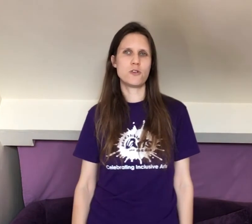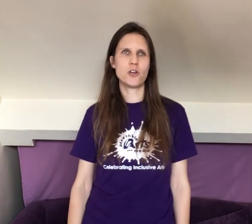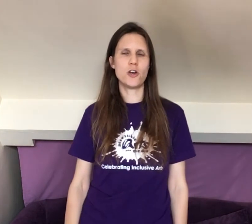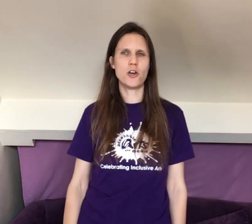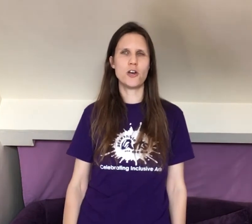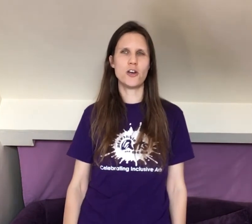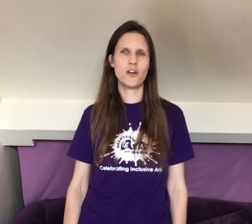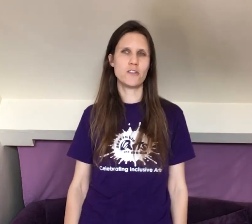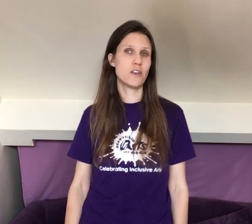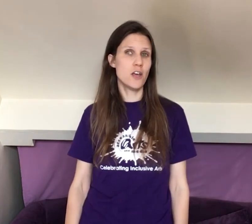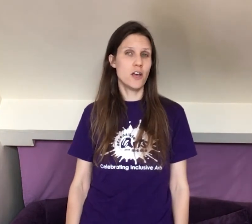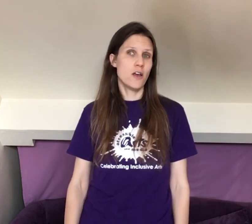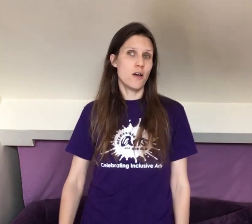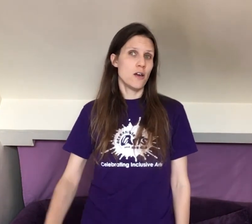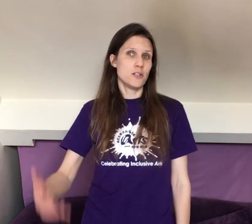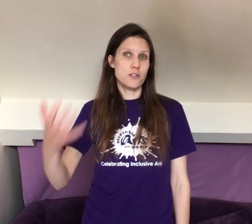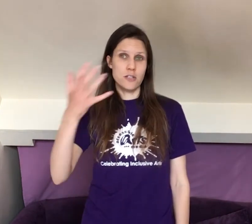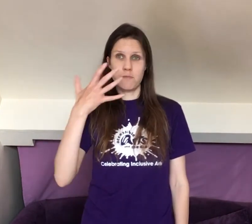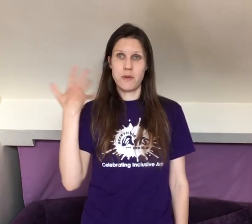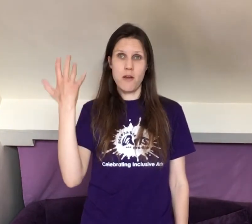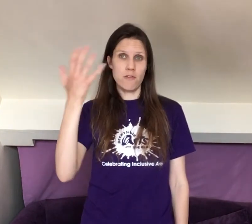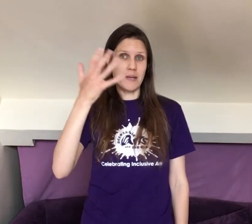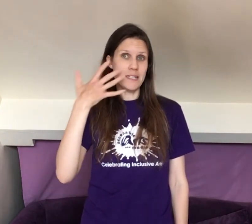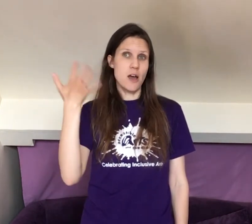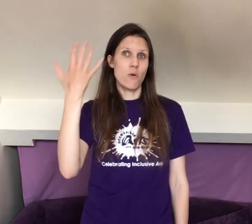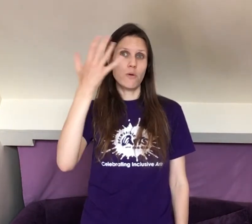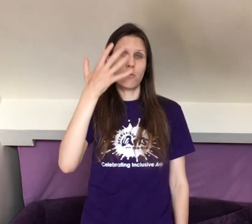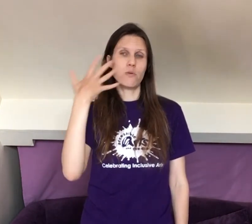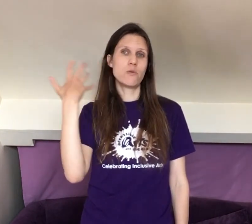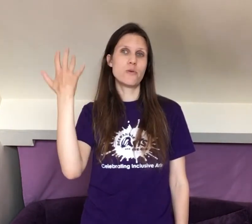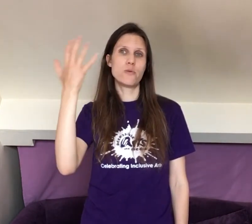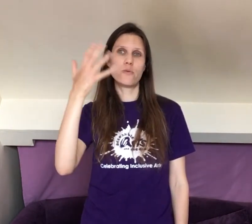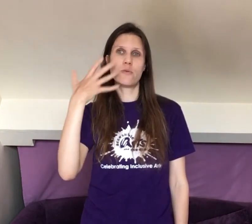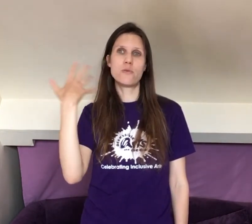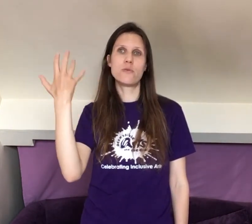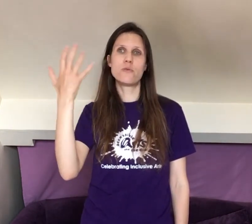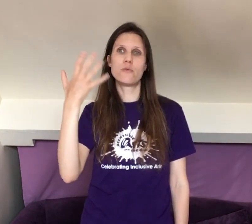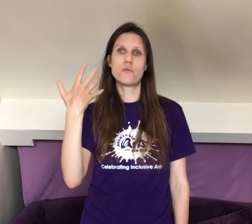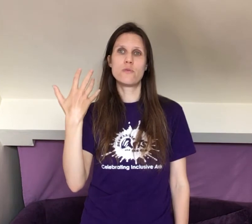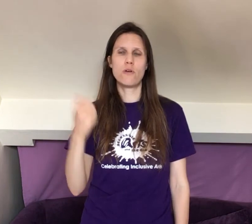you could do some blowing of wind [BLOW]